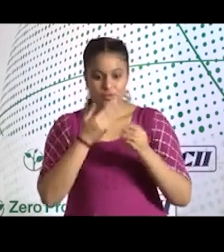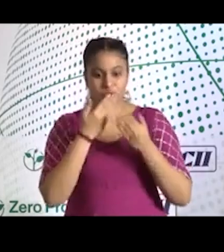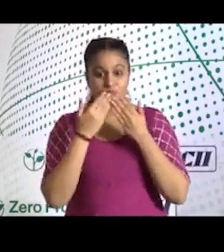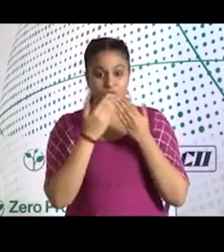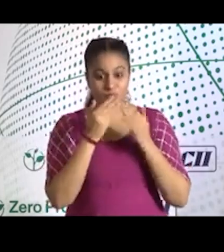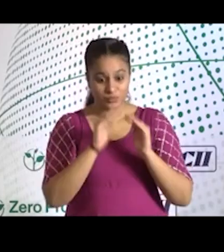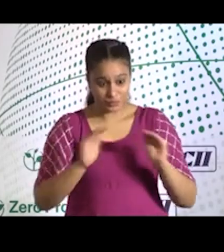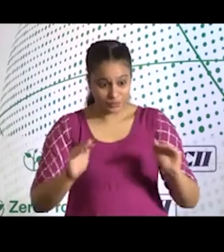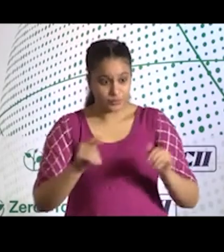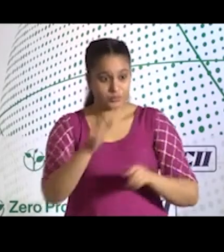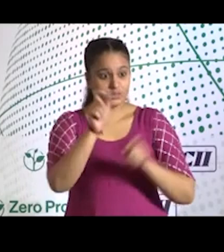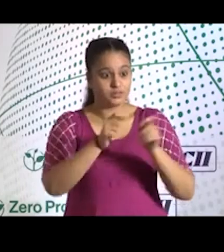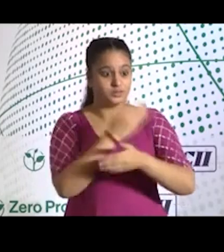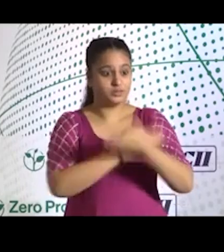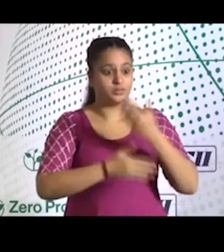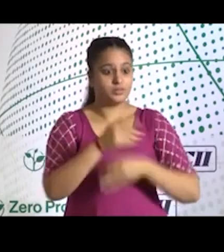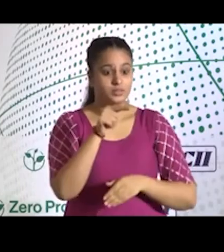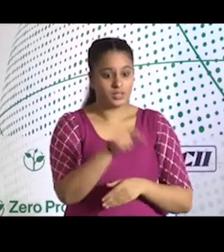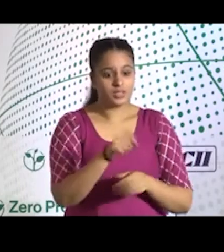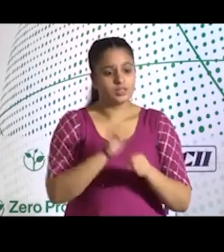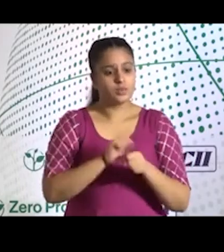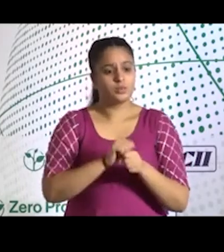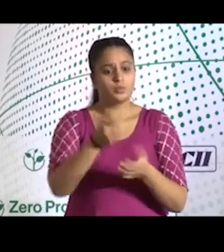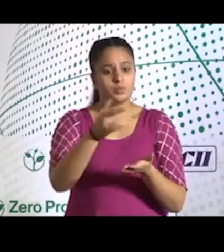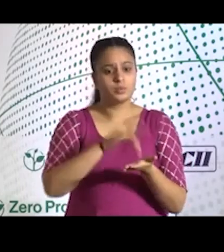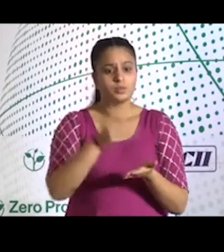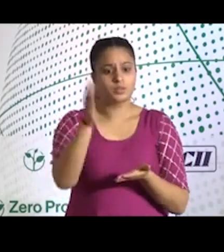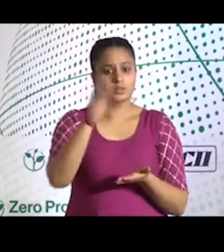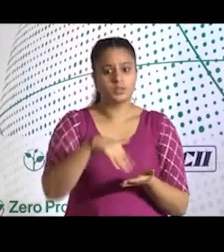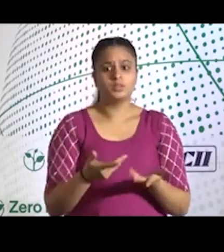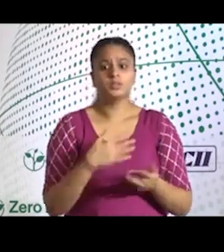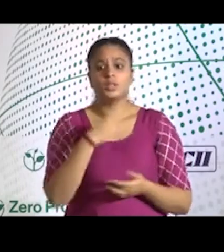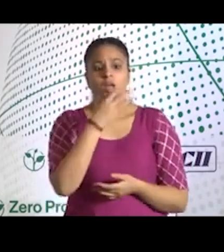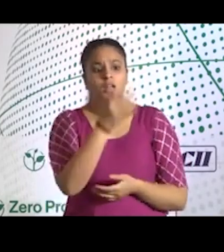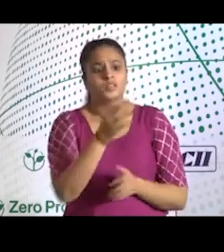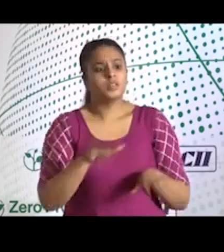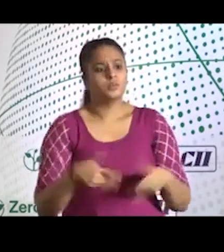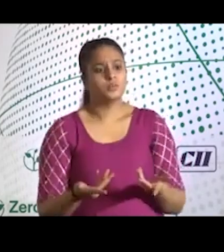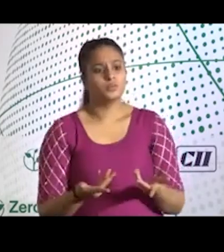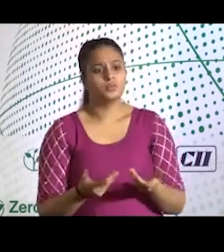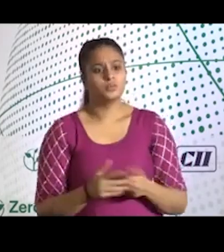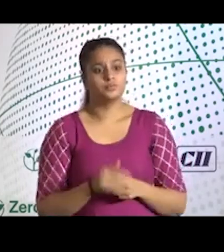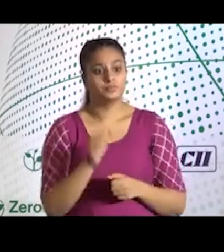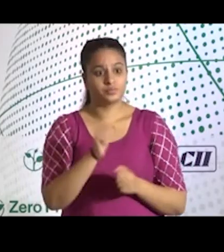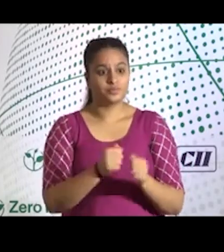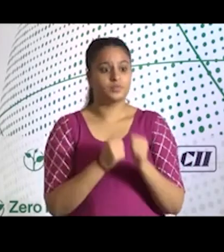and coming to the workplace, they don't know what to ask for. So they are struggling there.